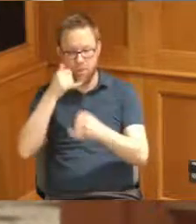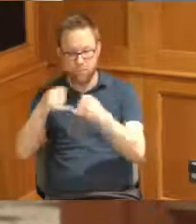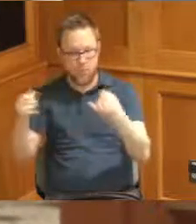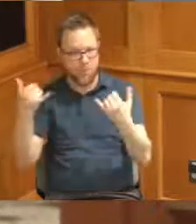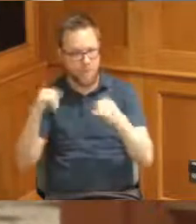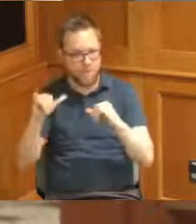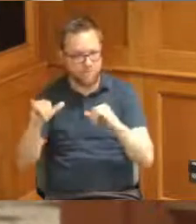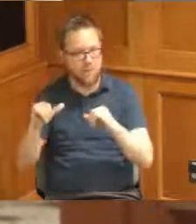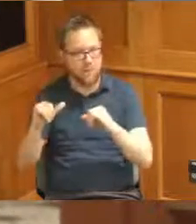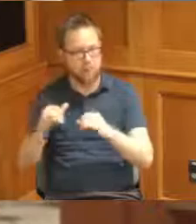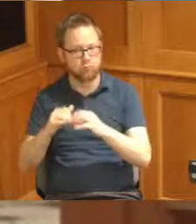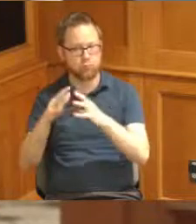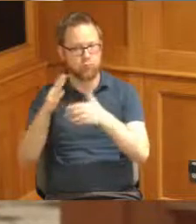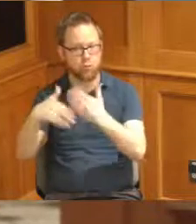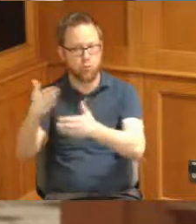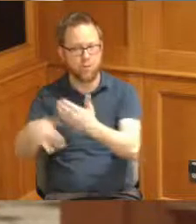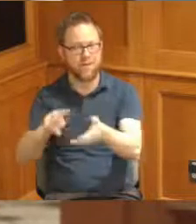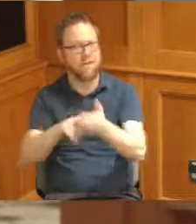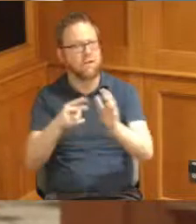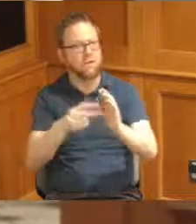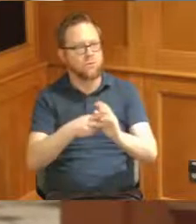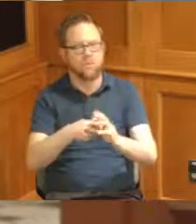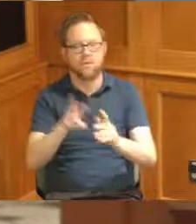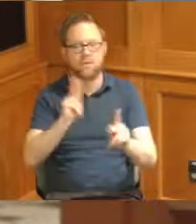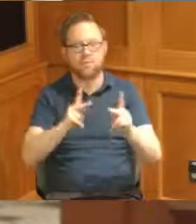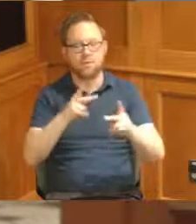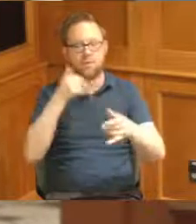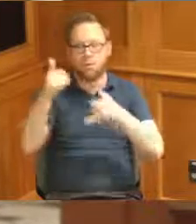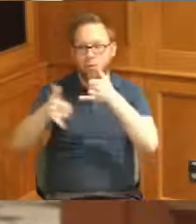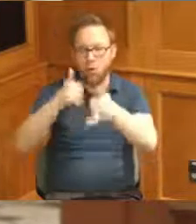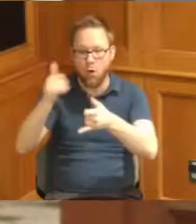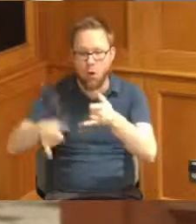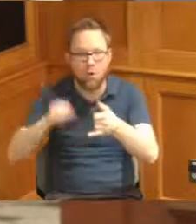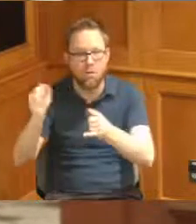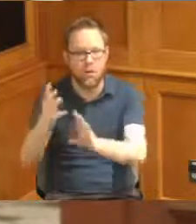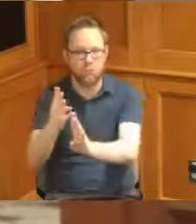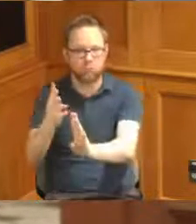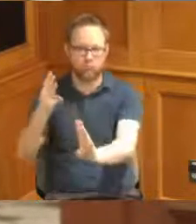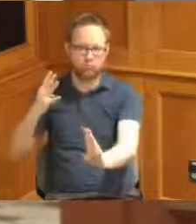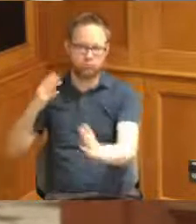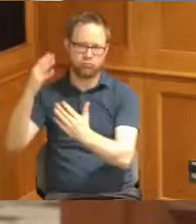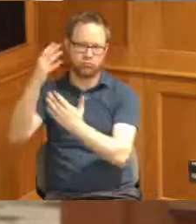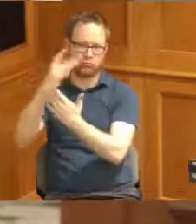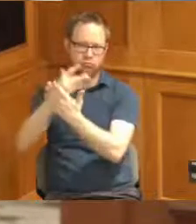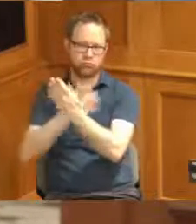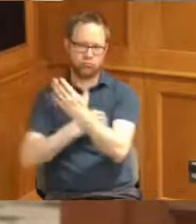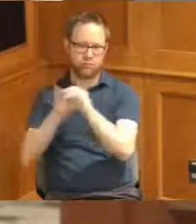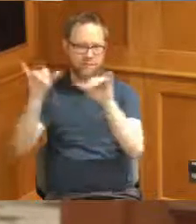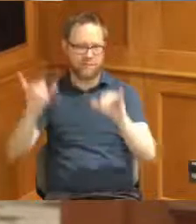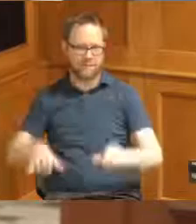resulted in the calls being stuck in a queue if you will within our system that we're not aware of